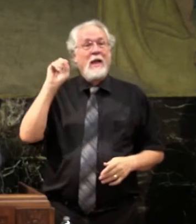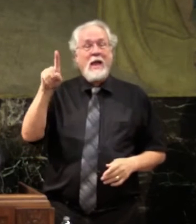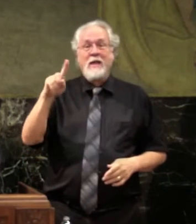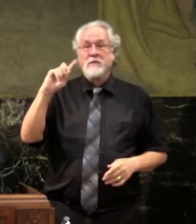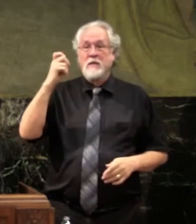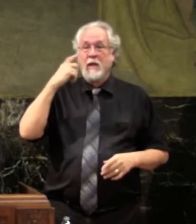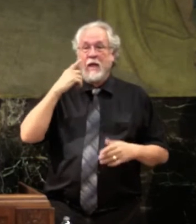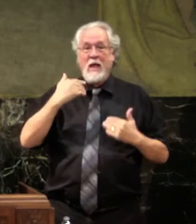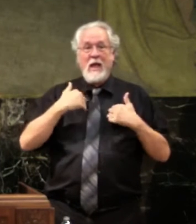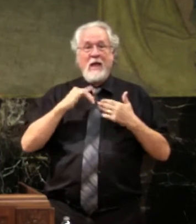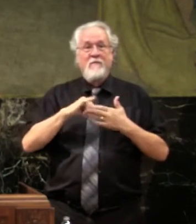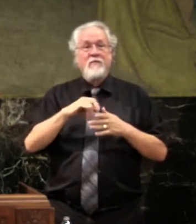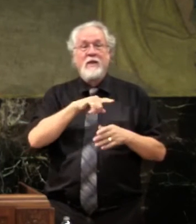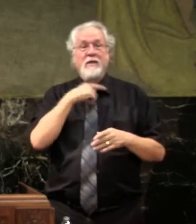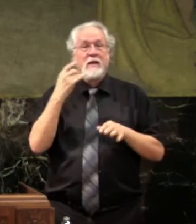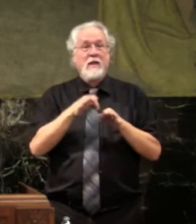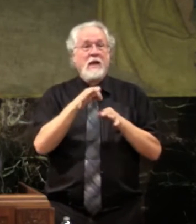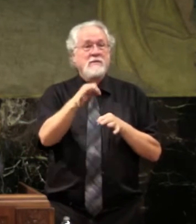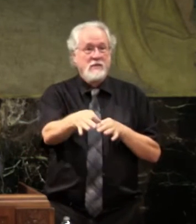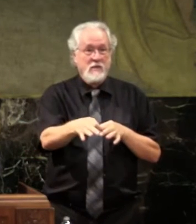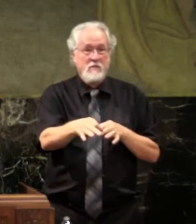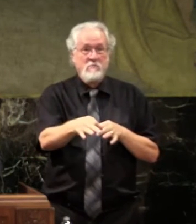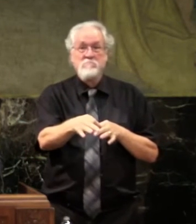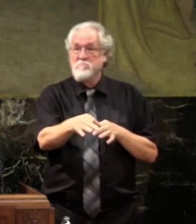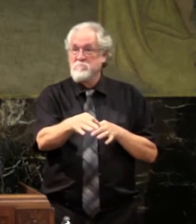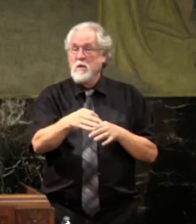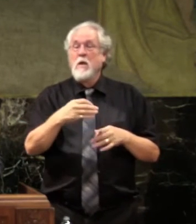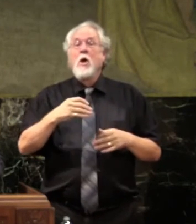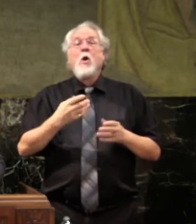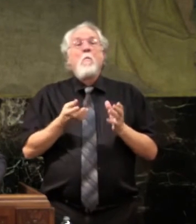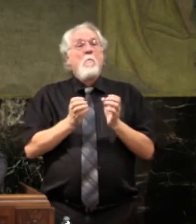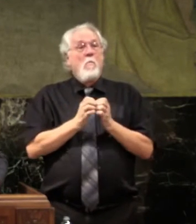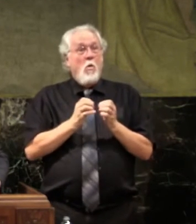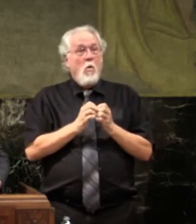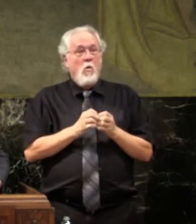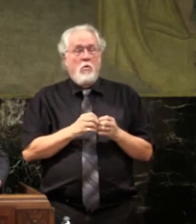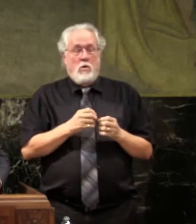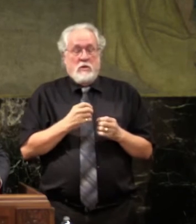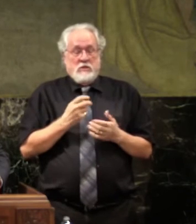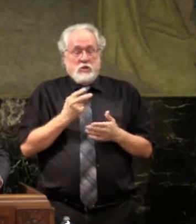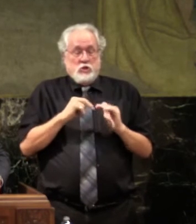have that deadline extended what's more it was only a less than two weeks ago that we received the official